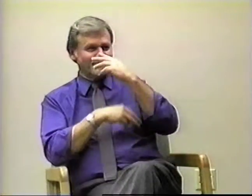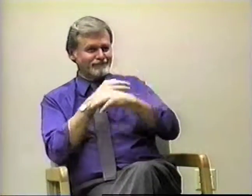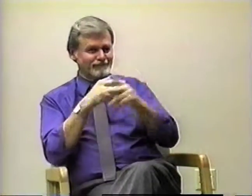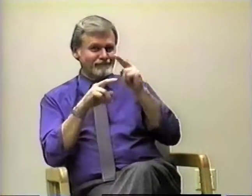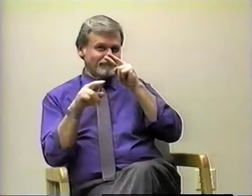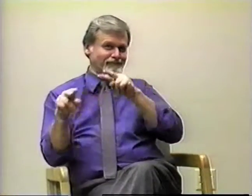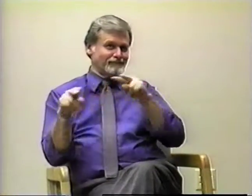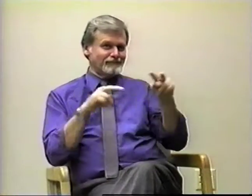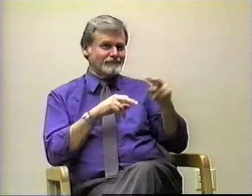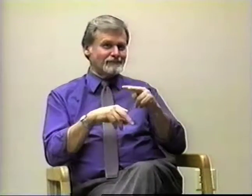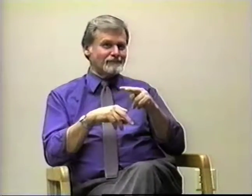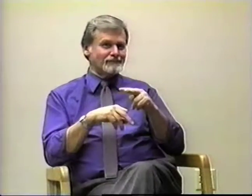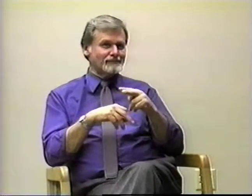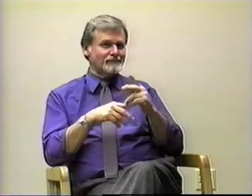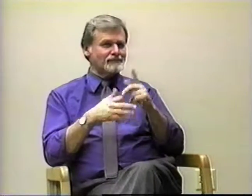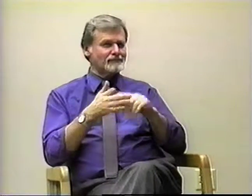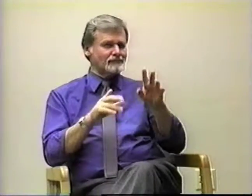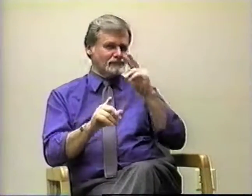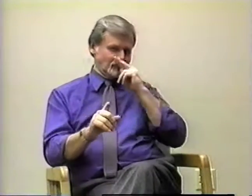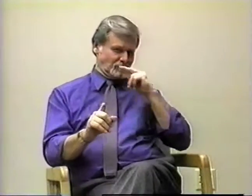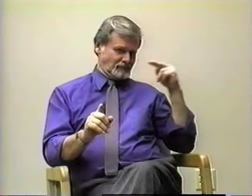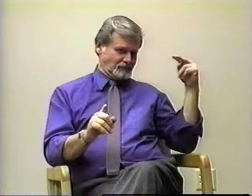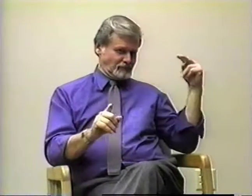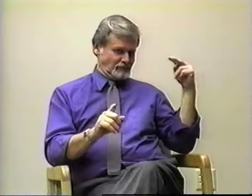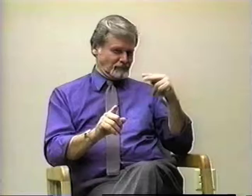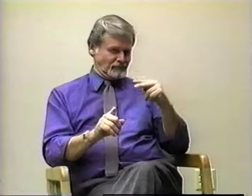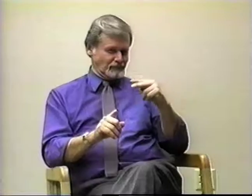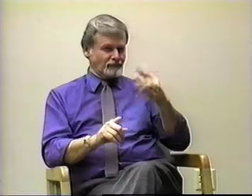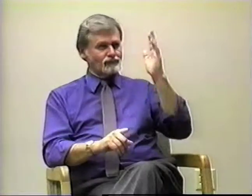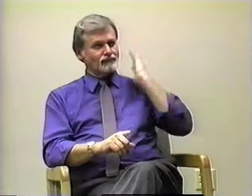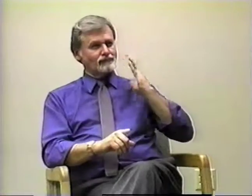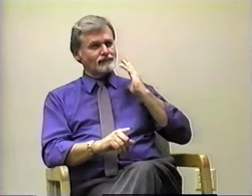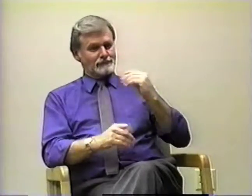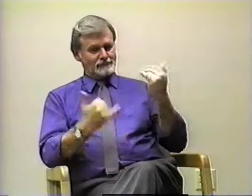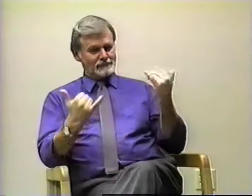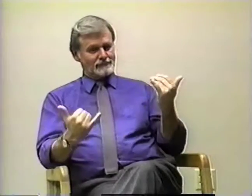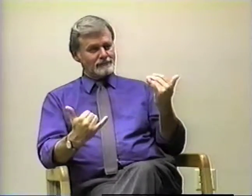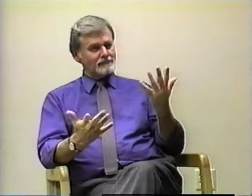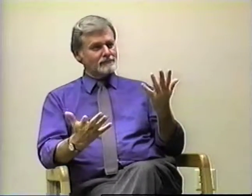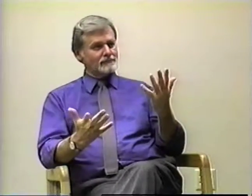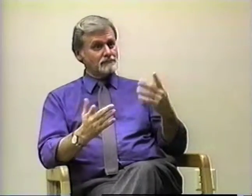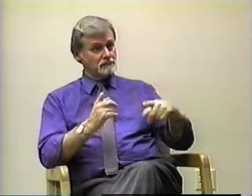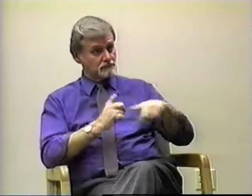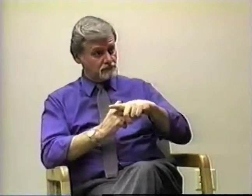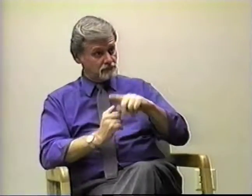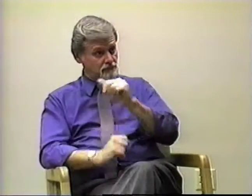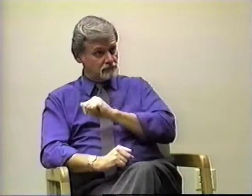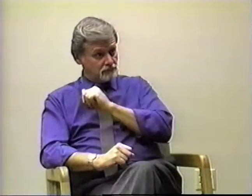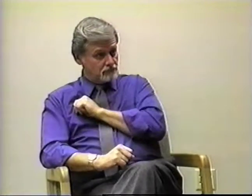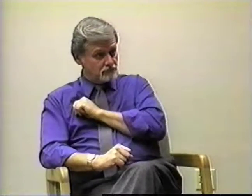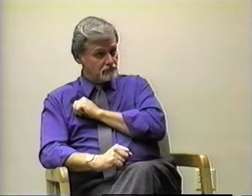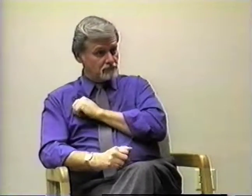You grew up being part of the Deaf world. From your viewpoint, when you compare the hearing world of your youth